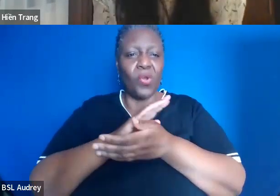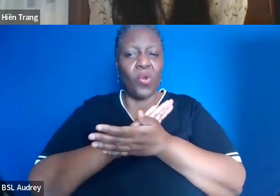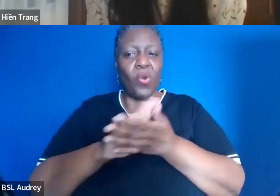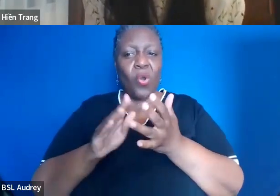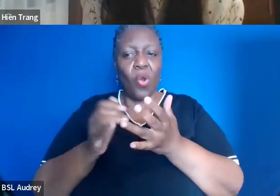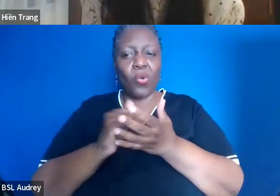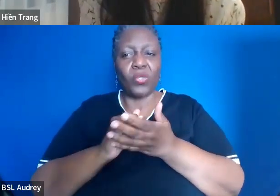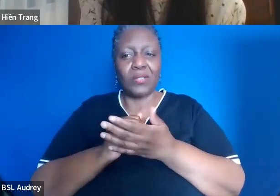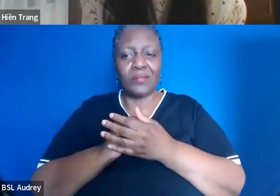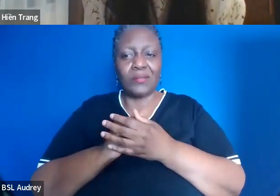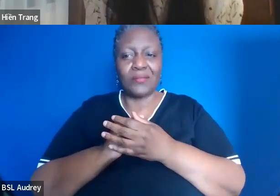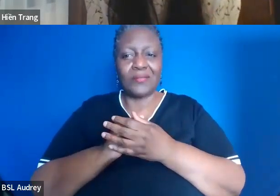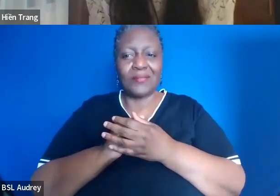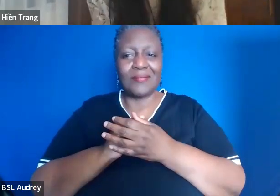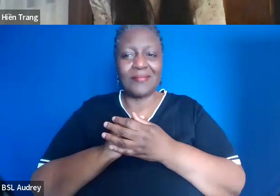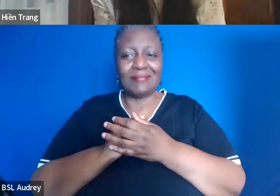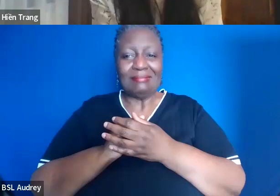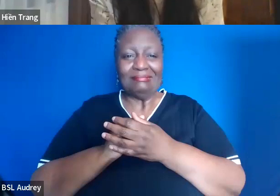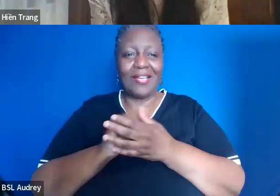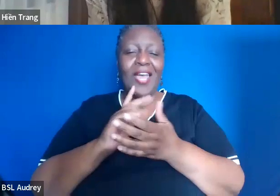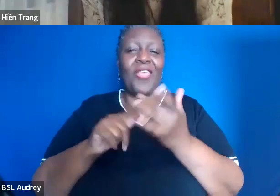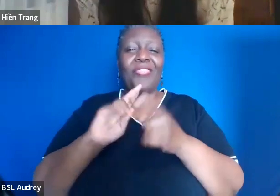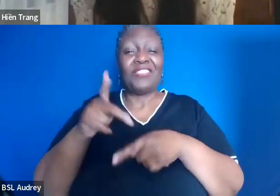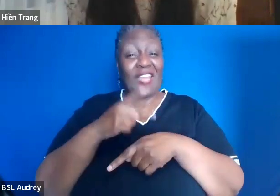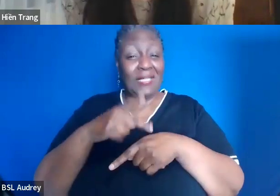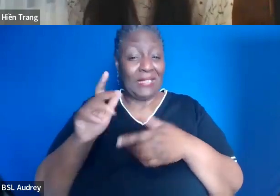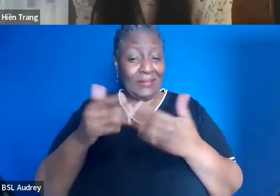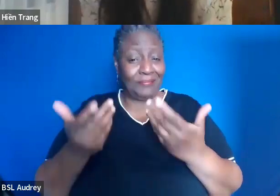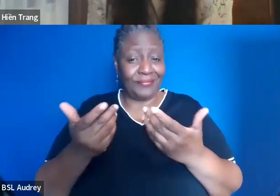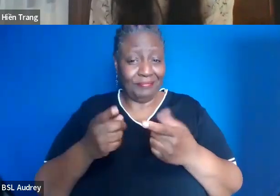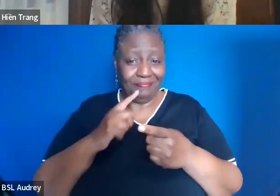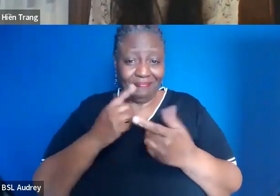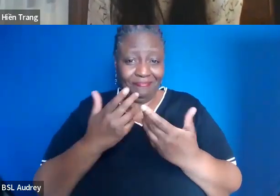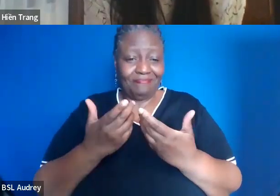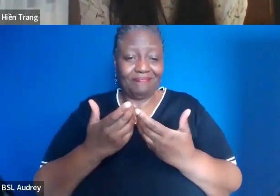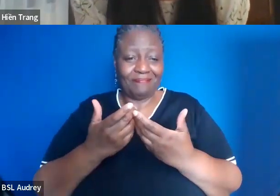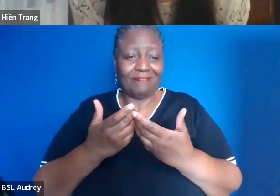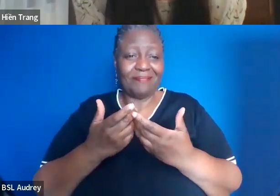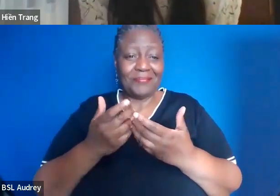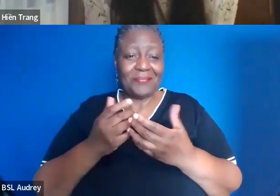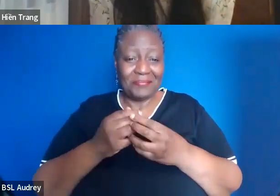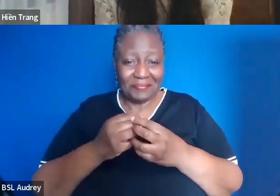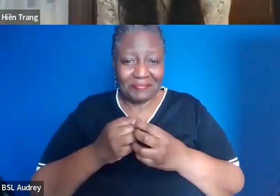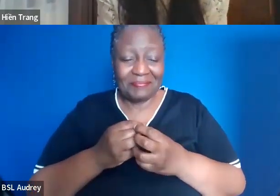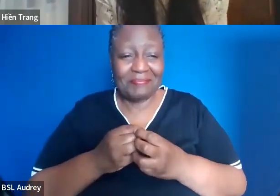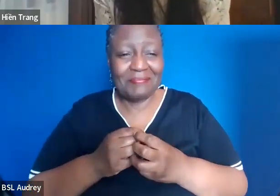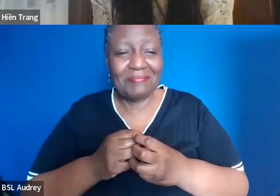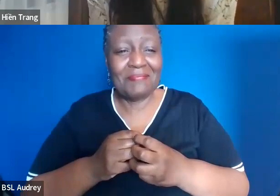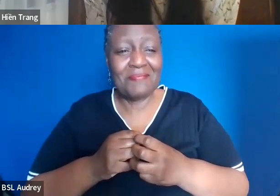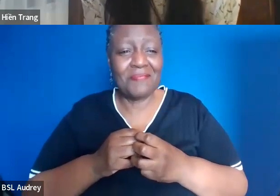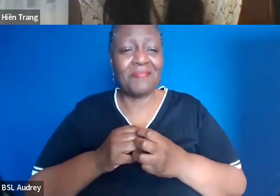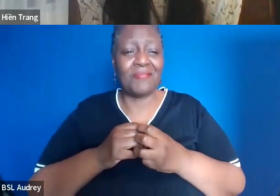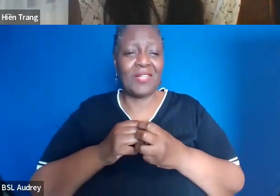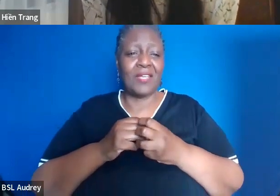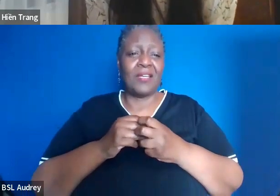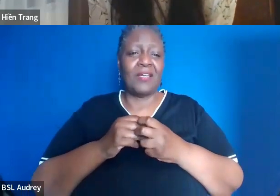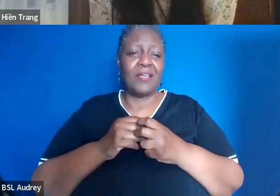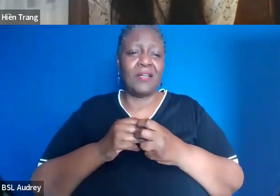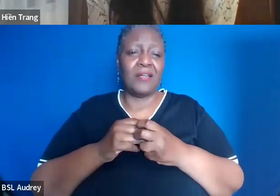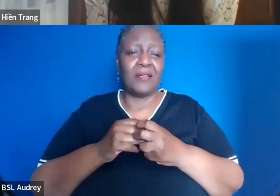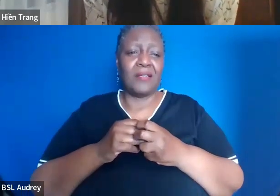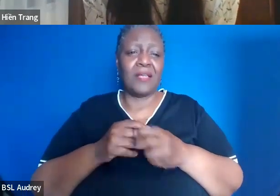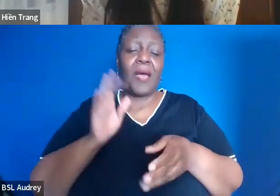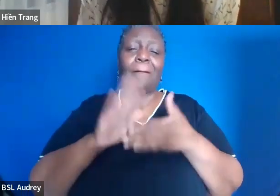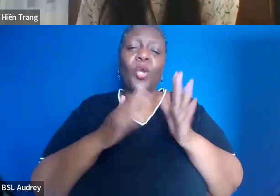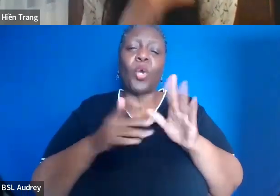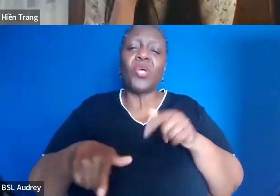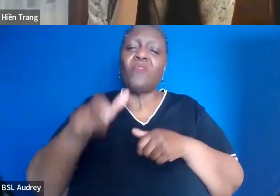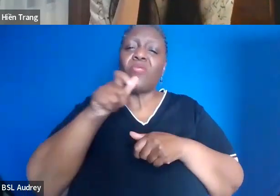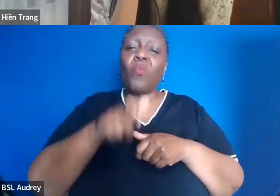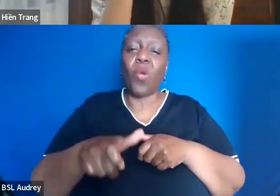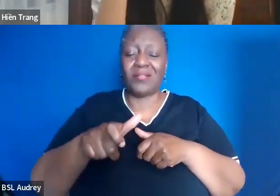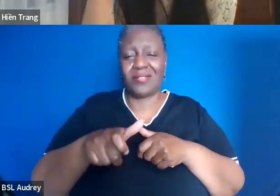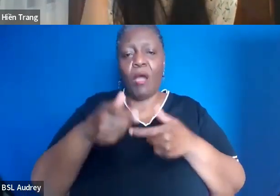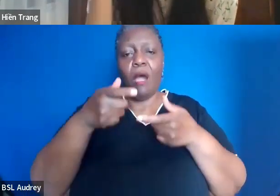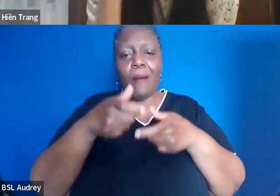yeah it's perfect okay thank you um and because of the melodic nature of the Vietnamese Vietnamese